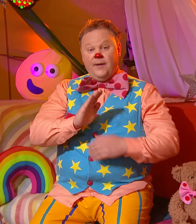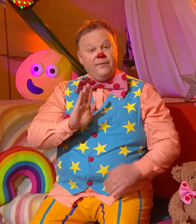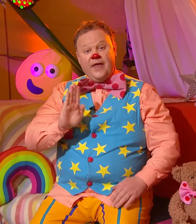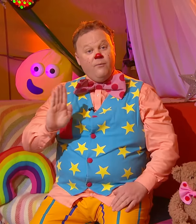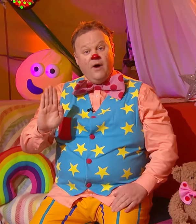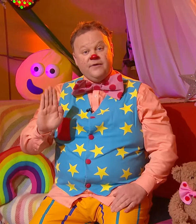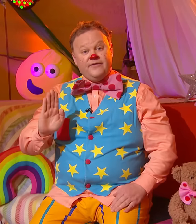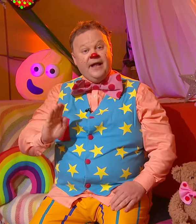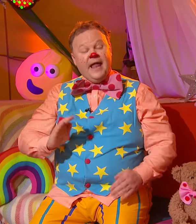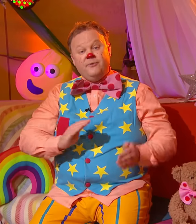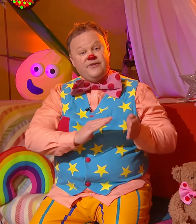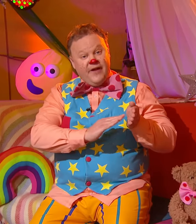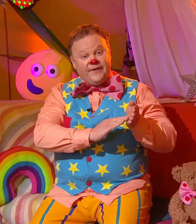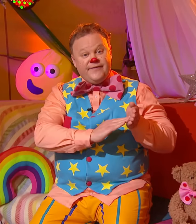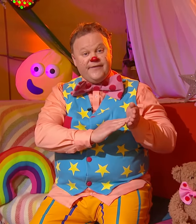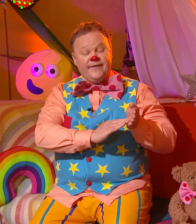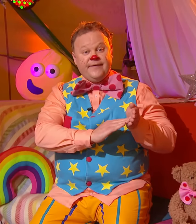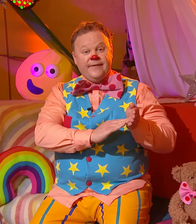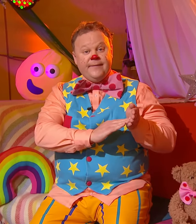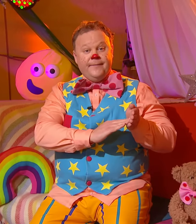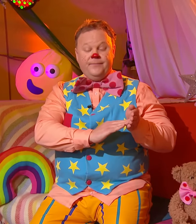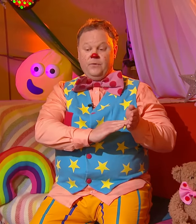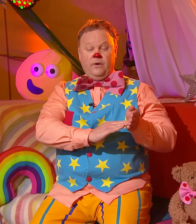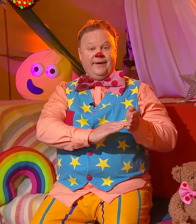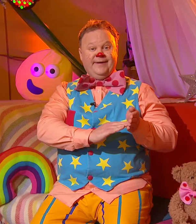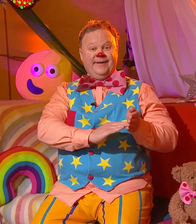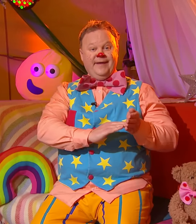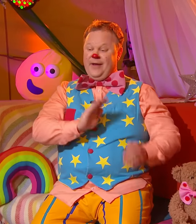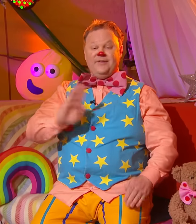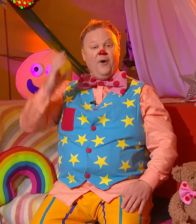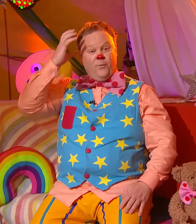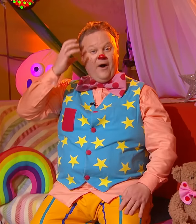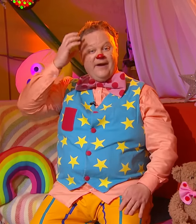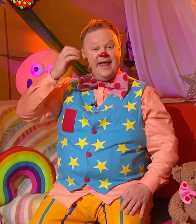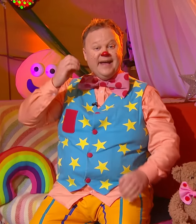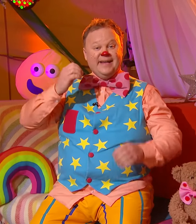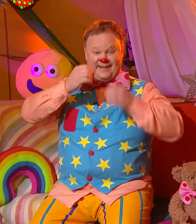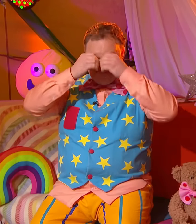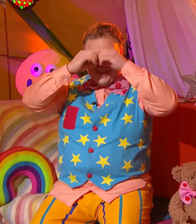but they weren't allowed to touch oh don't worry said